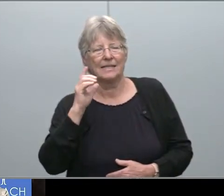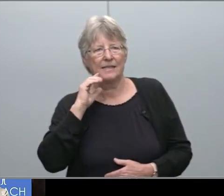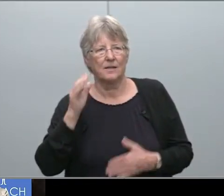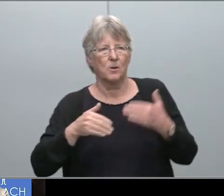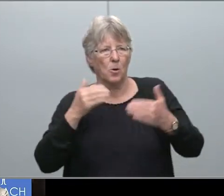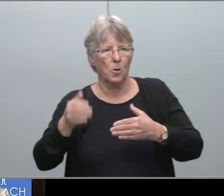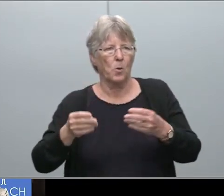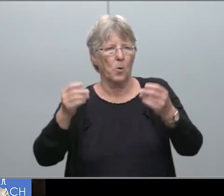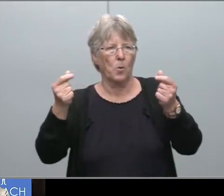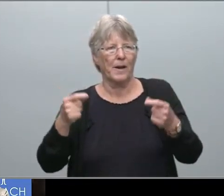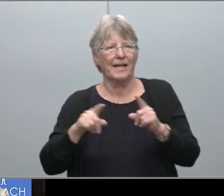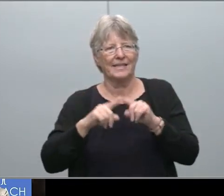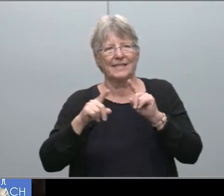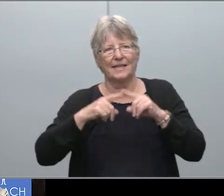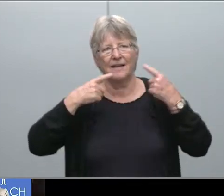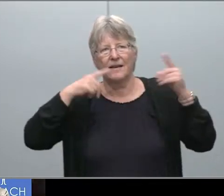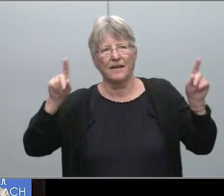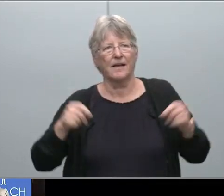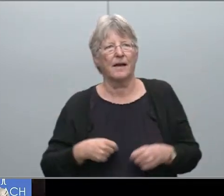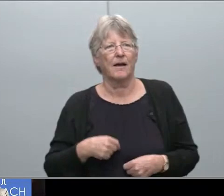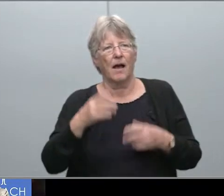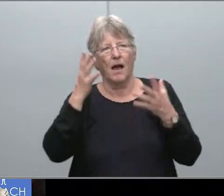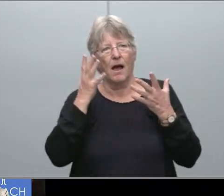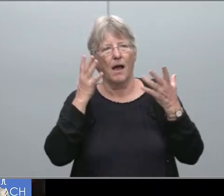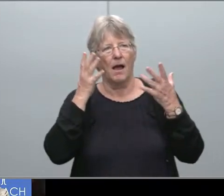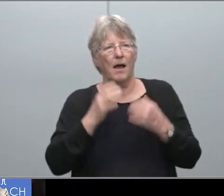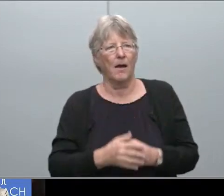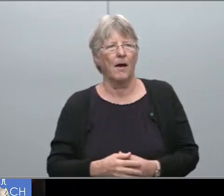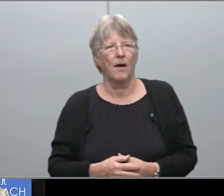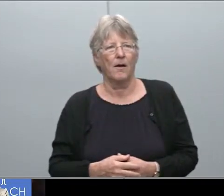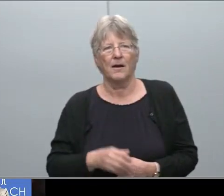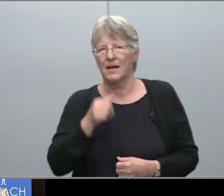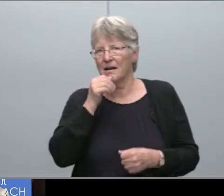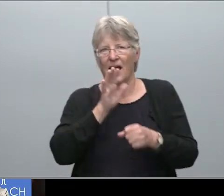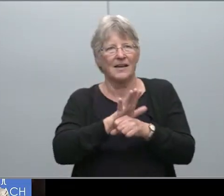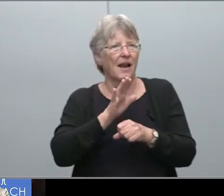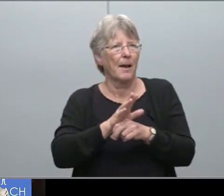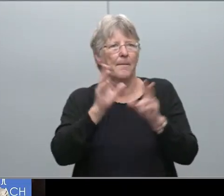October is National Disability Employment Awareness Month.